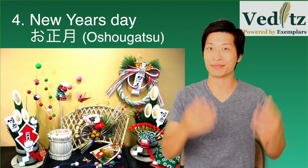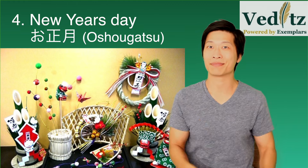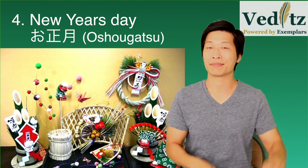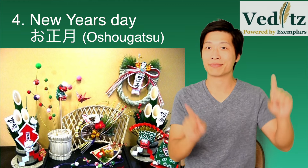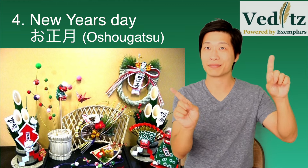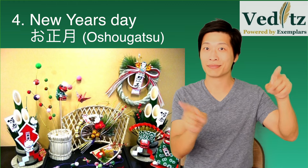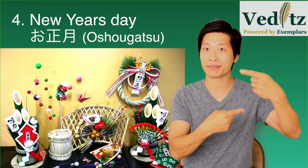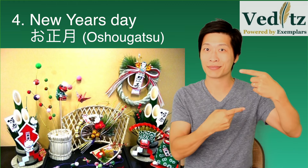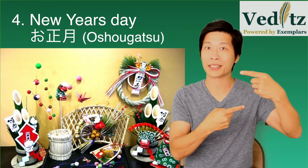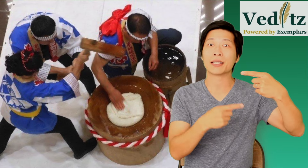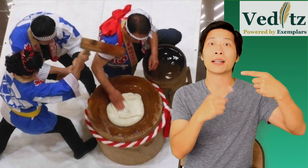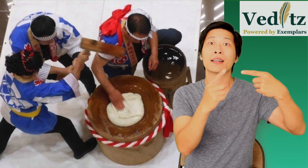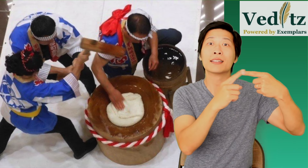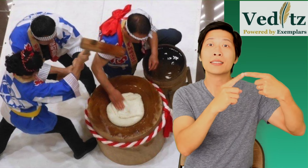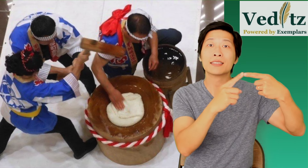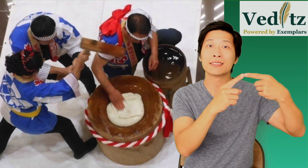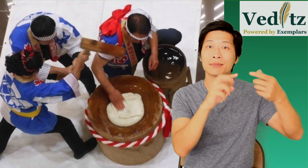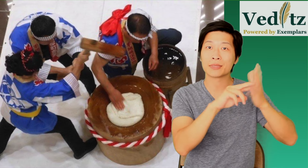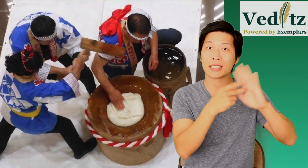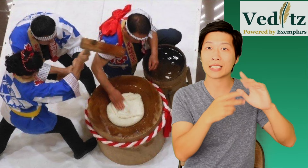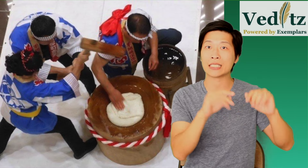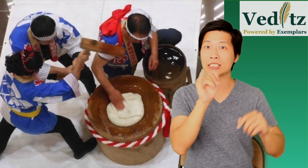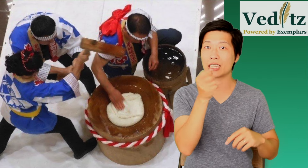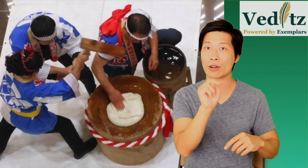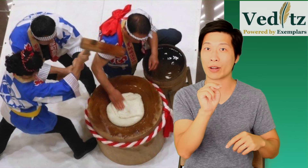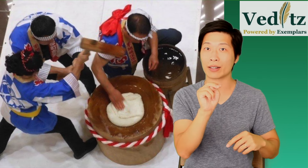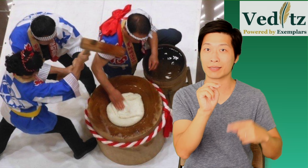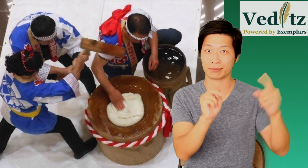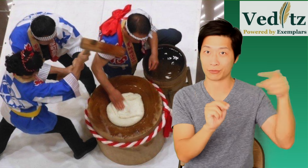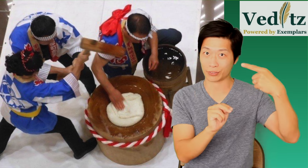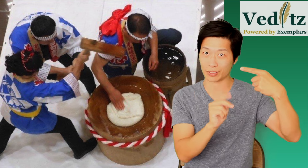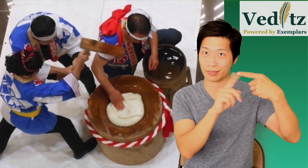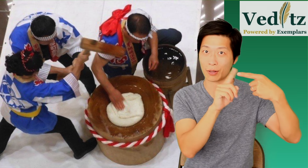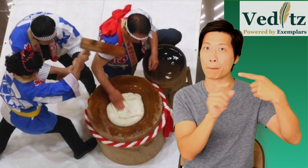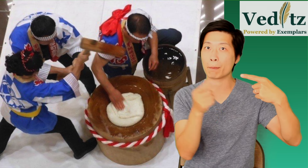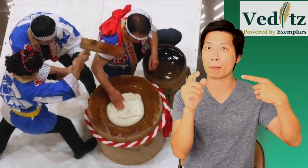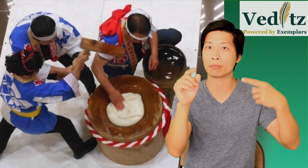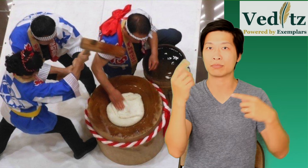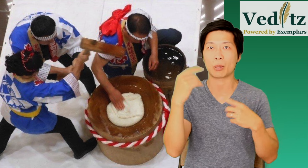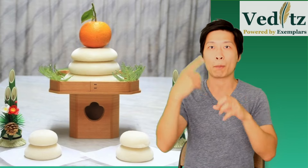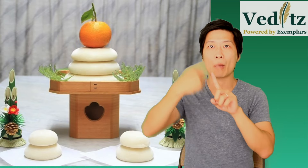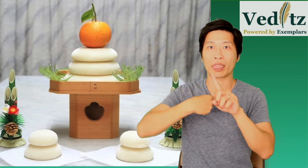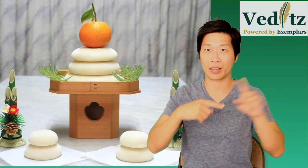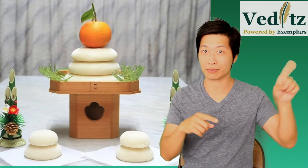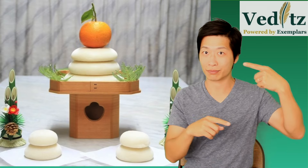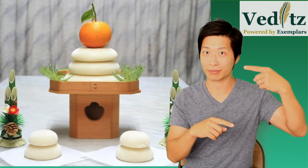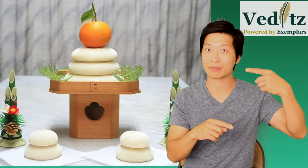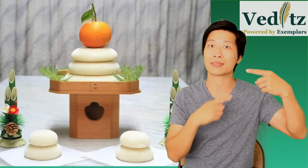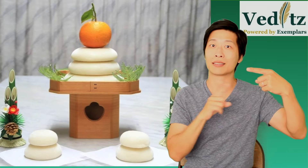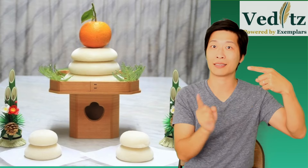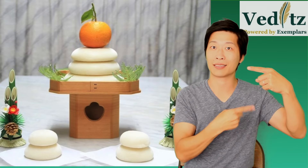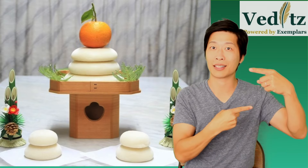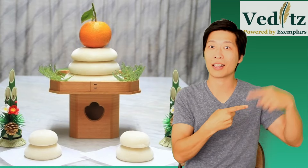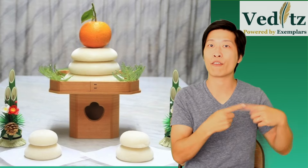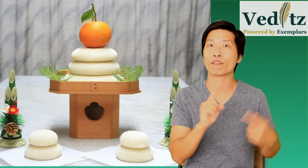The top #1 is January. The botom #1 is the first of the day